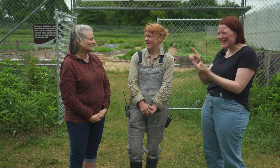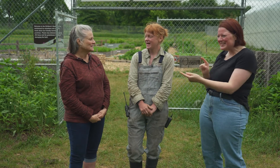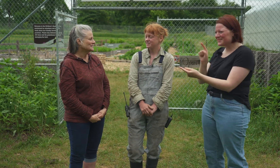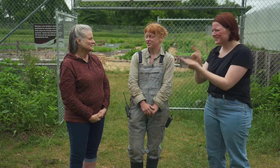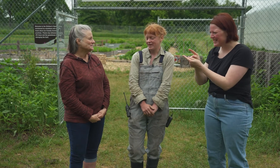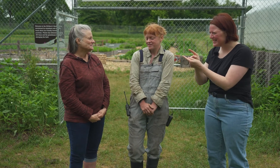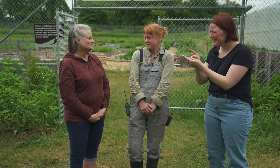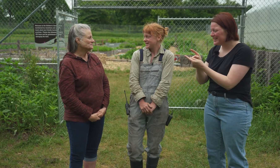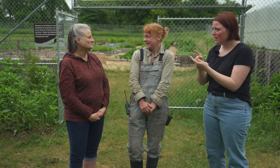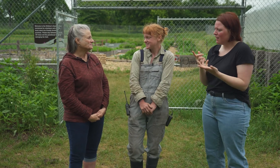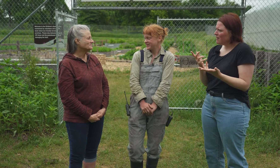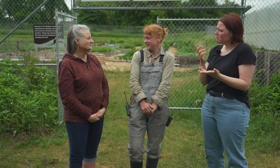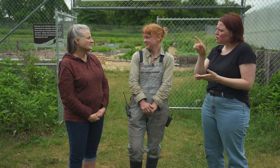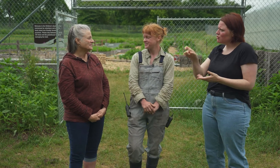and you'll have to visit again soon.